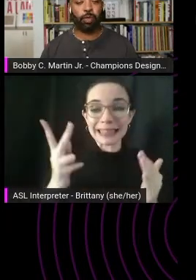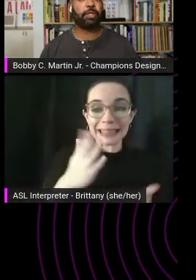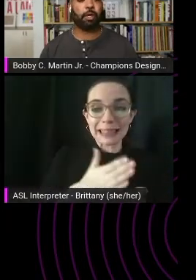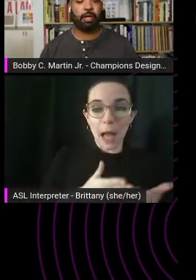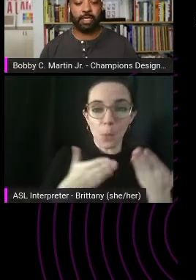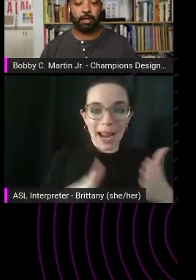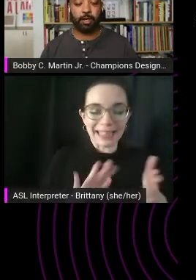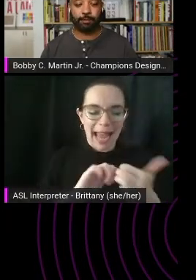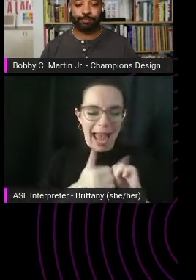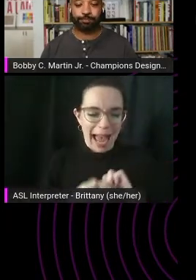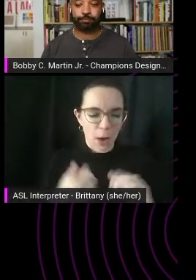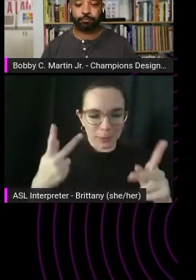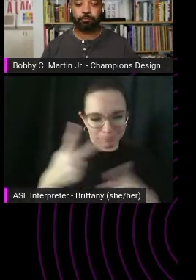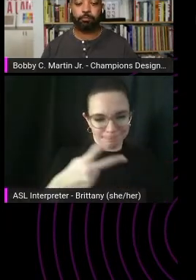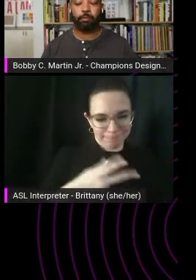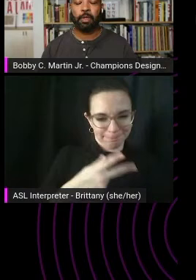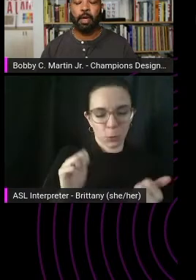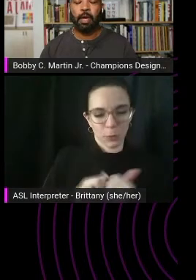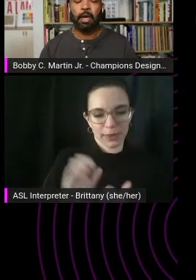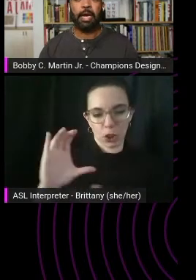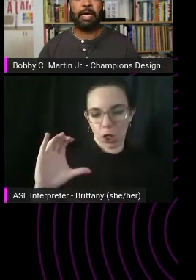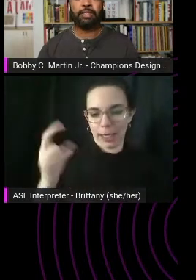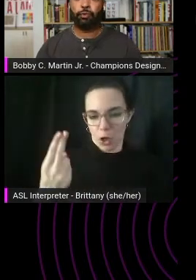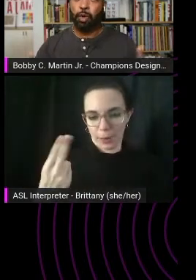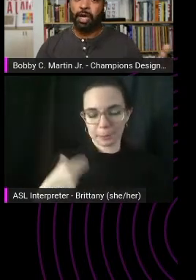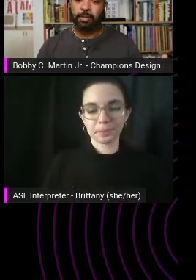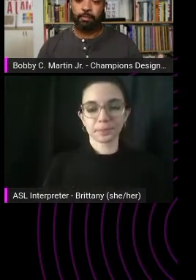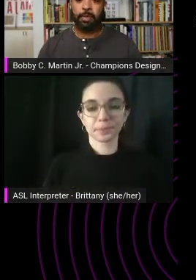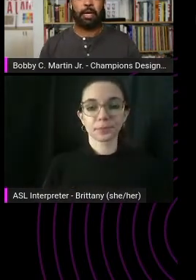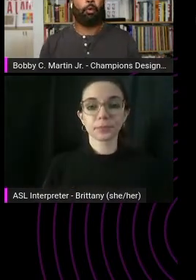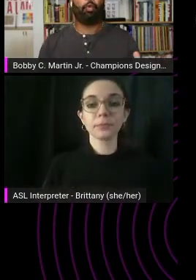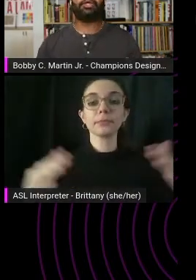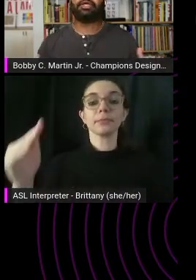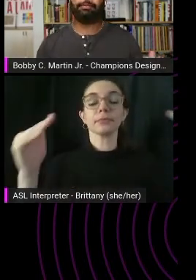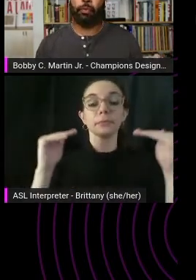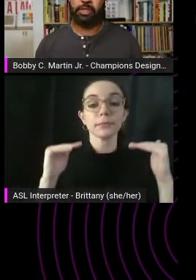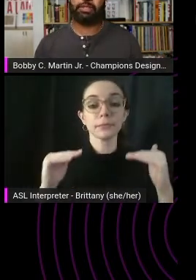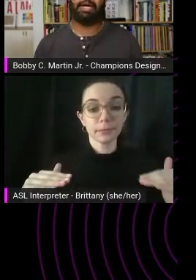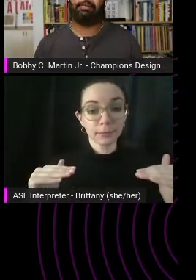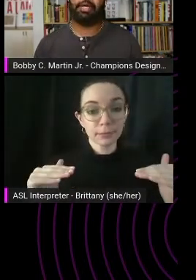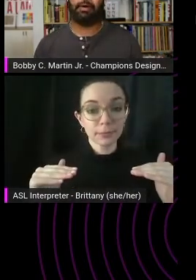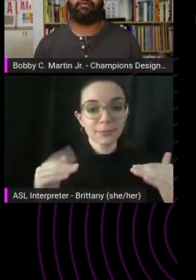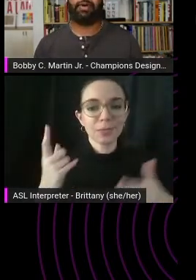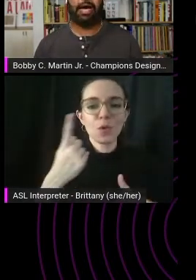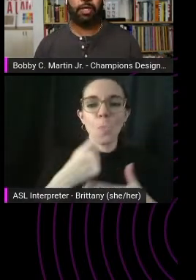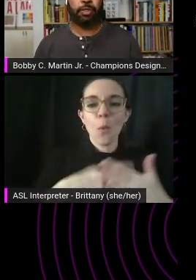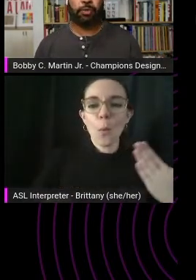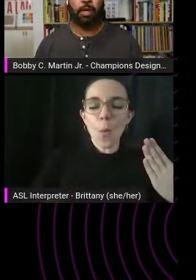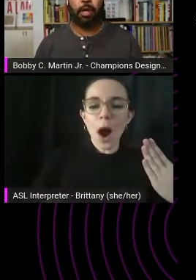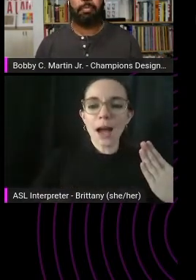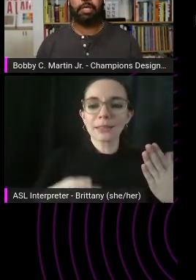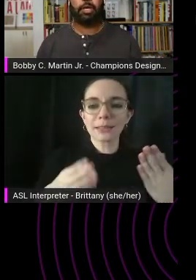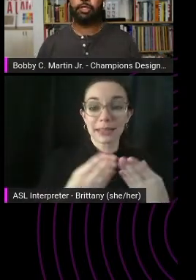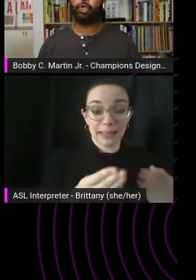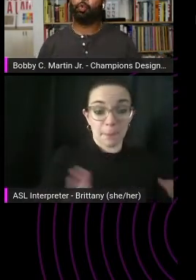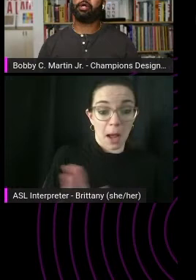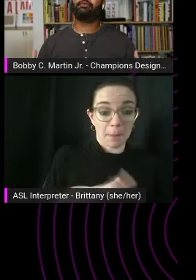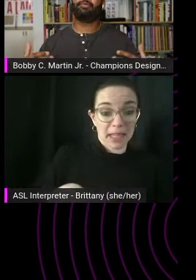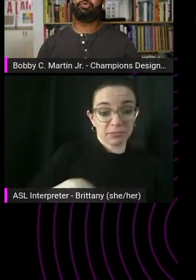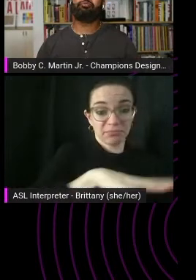with Carnegie Hall. So one, what does the public value? But then also, what are the most